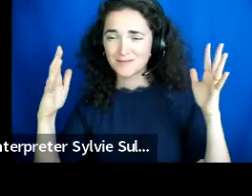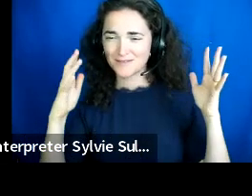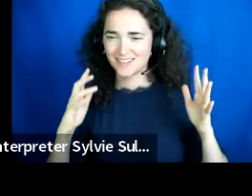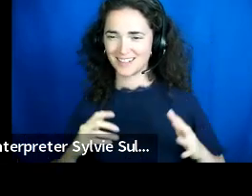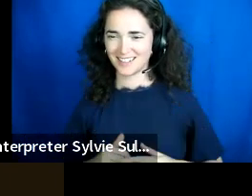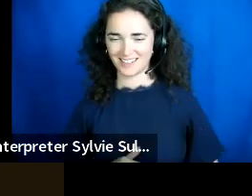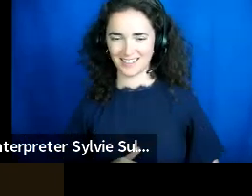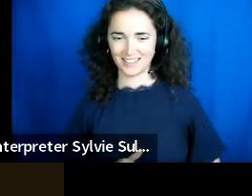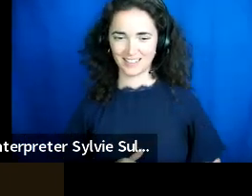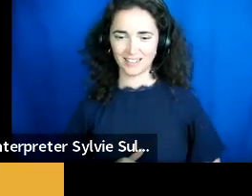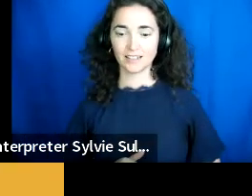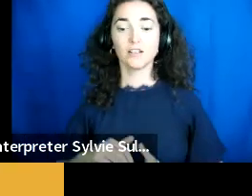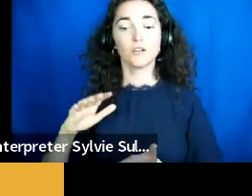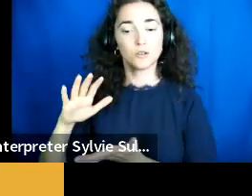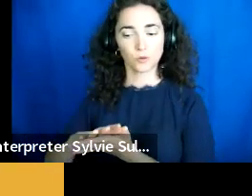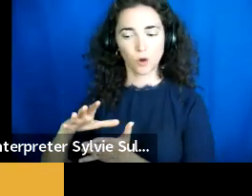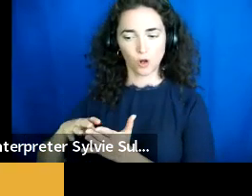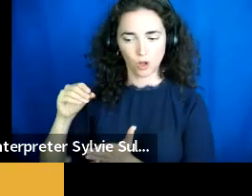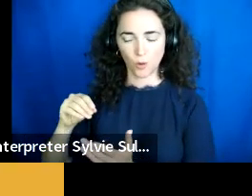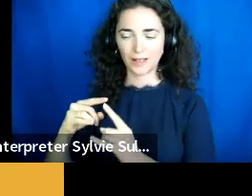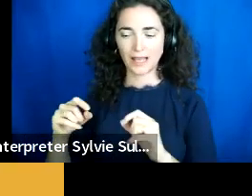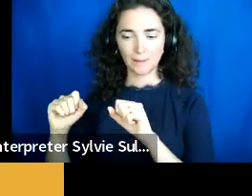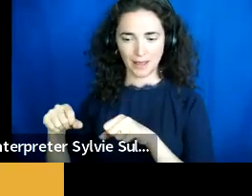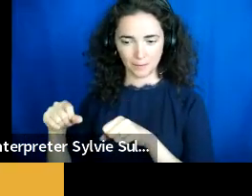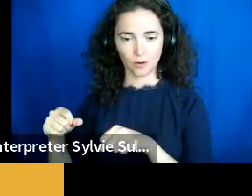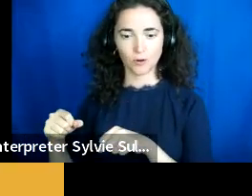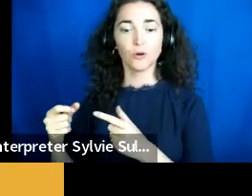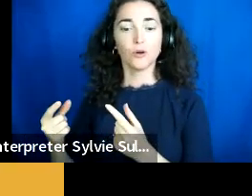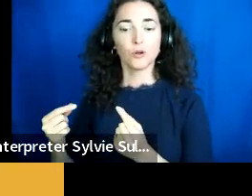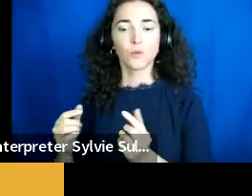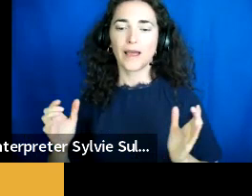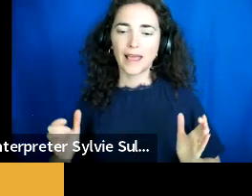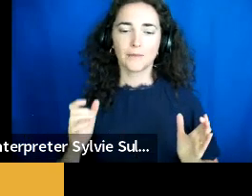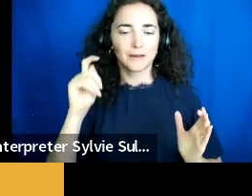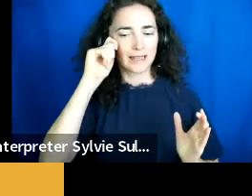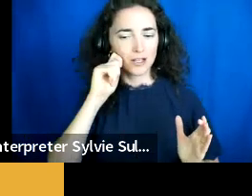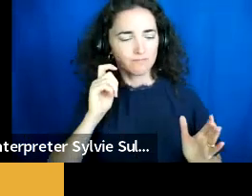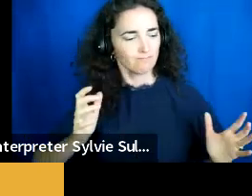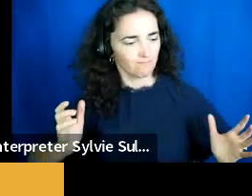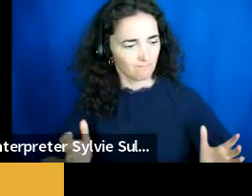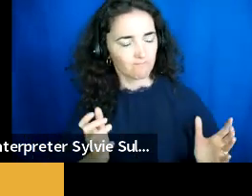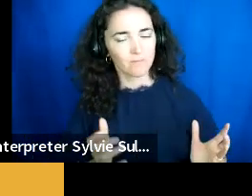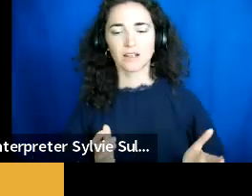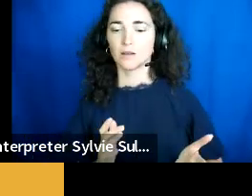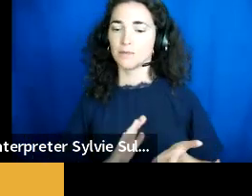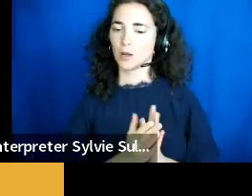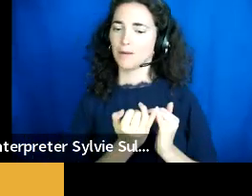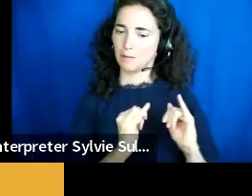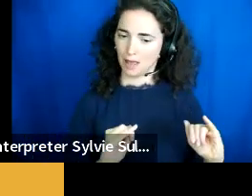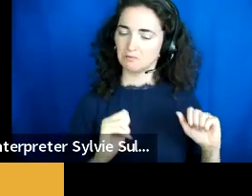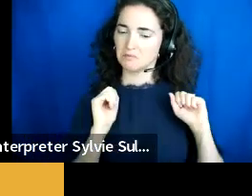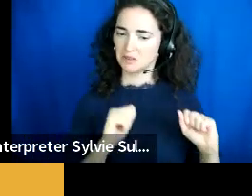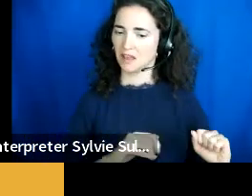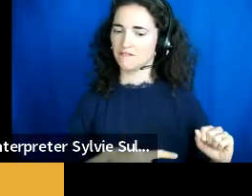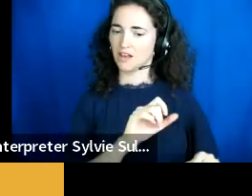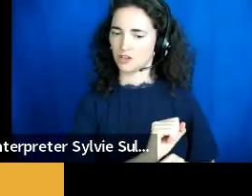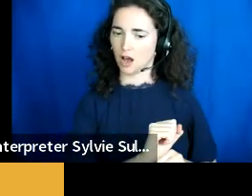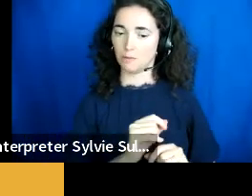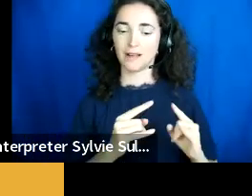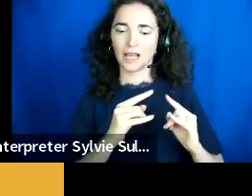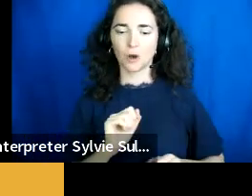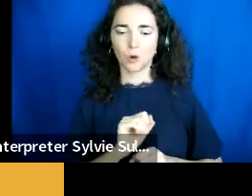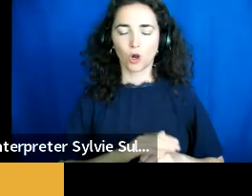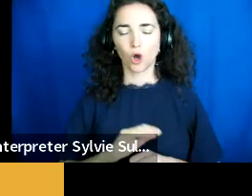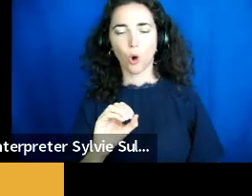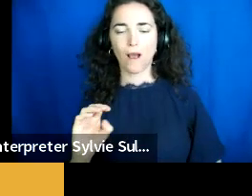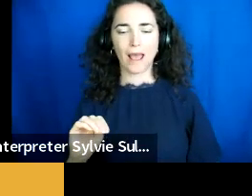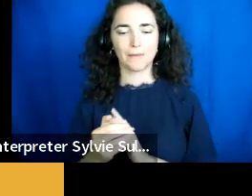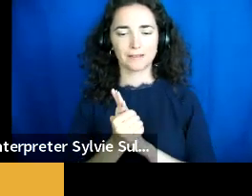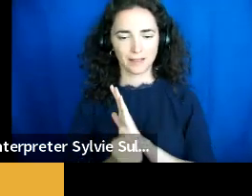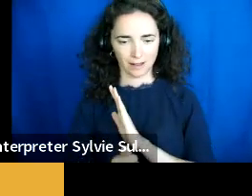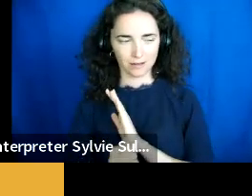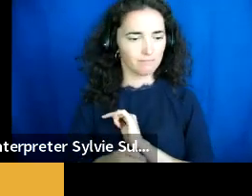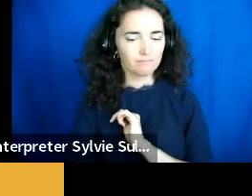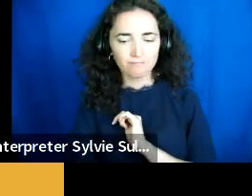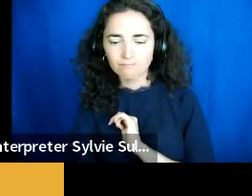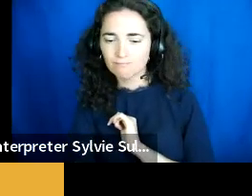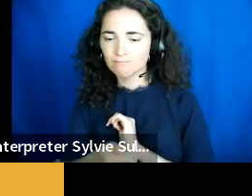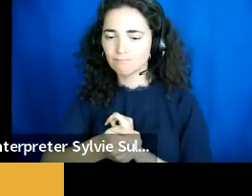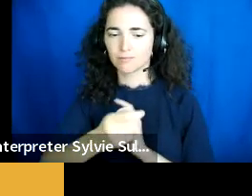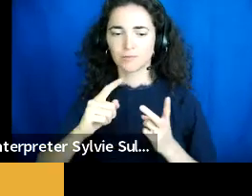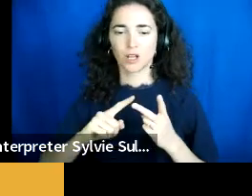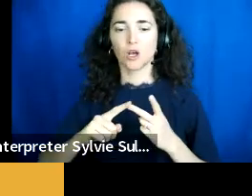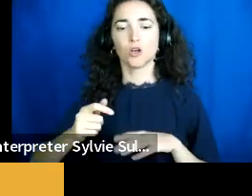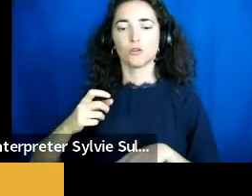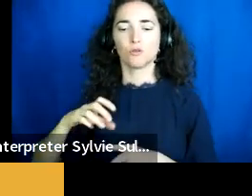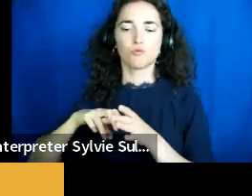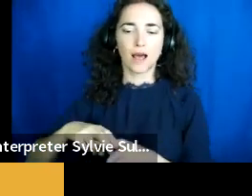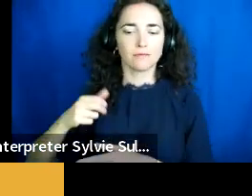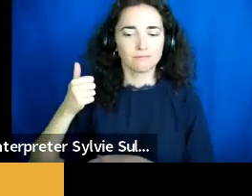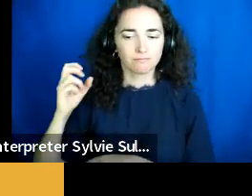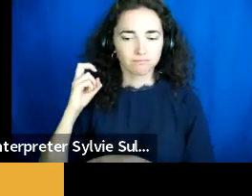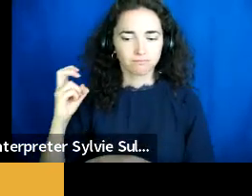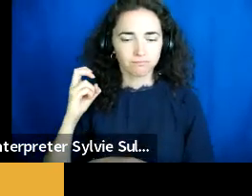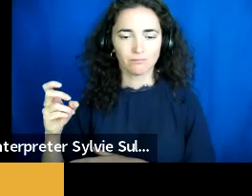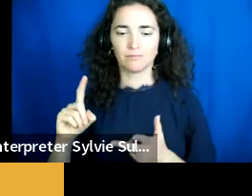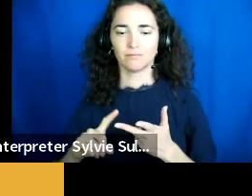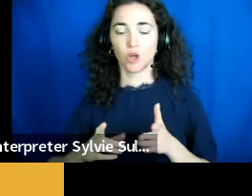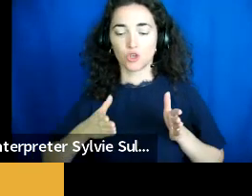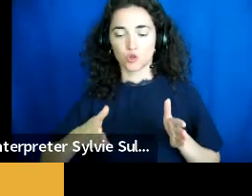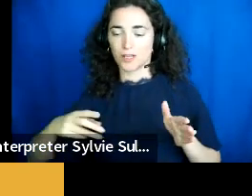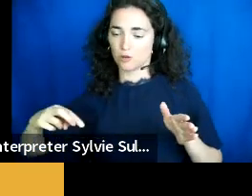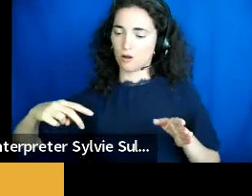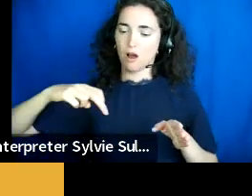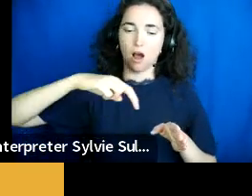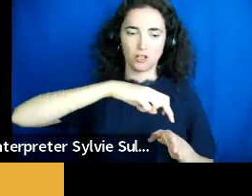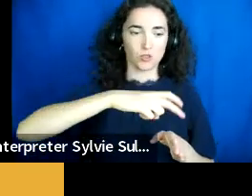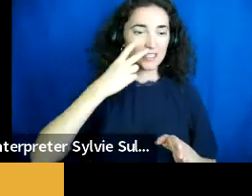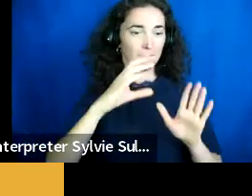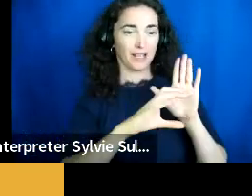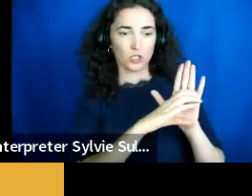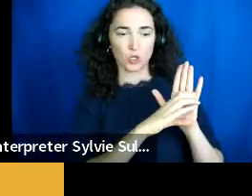The school, learned at camp able help encourage teenagers to become independent and employable campers worked on orientation and mobility skills such as cane travel, public transportation and crossing streets, pictured our our instructors and campers.